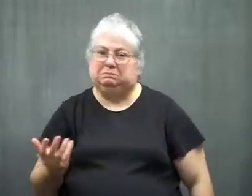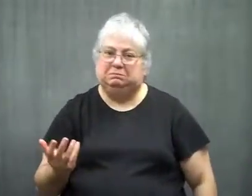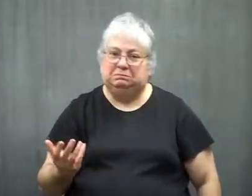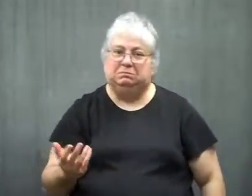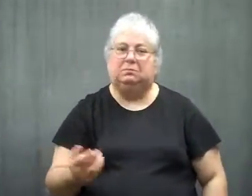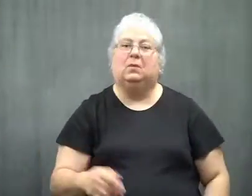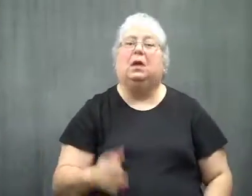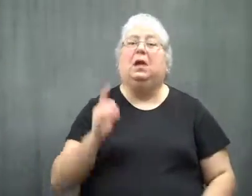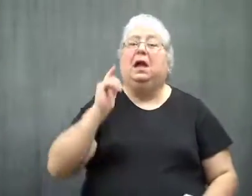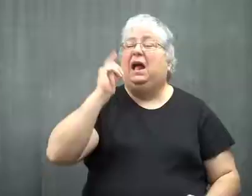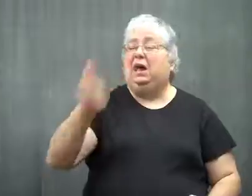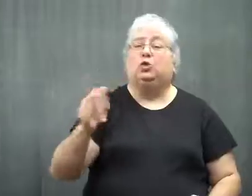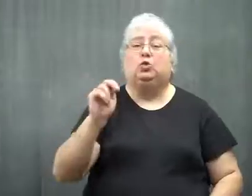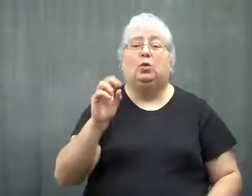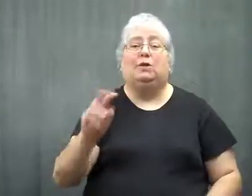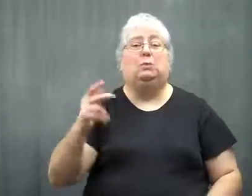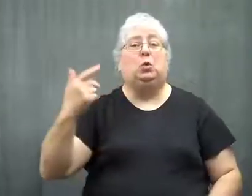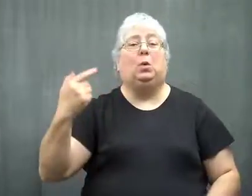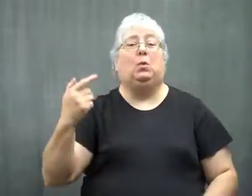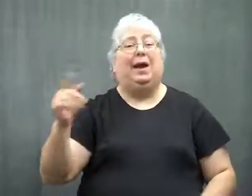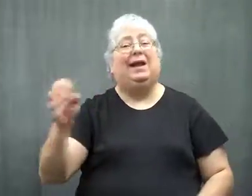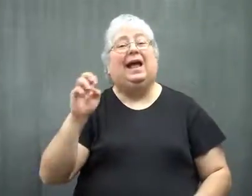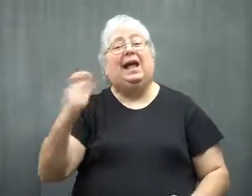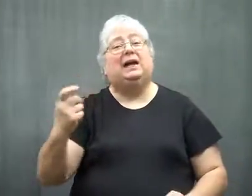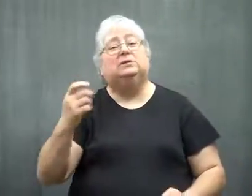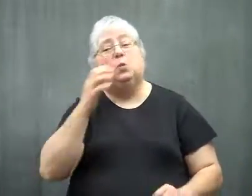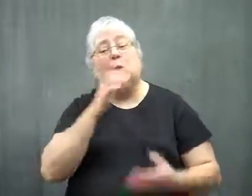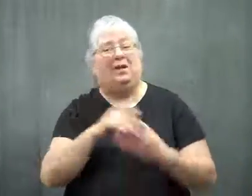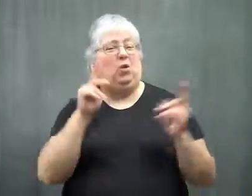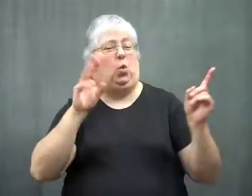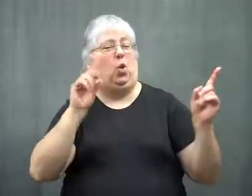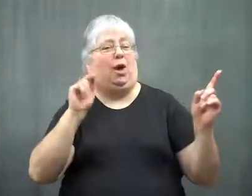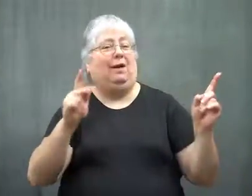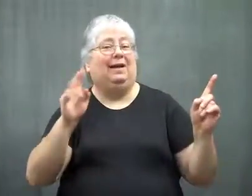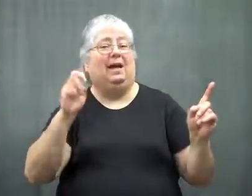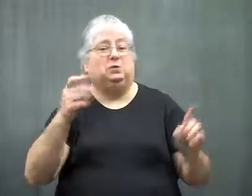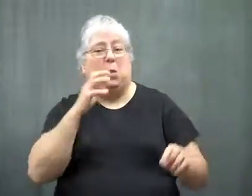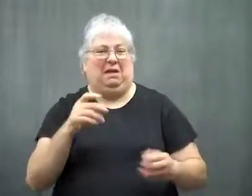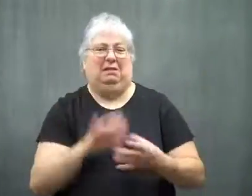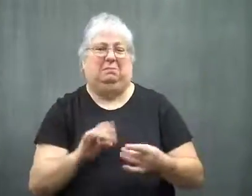On November 21, 2009, Kronk's ex-wife